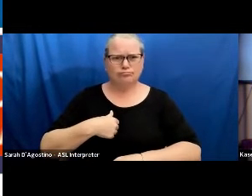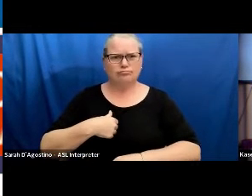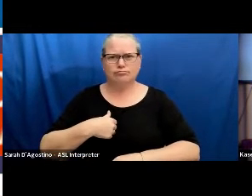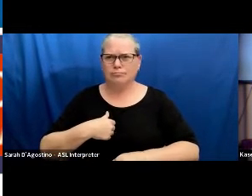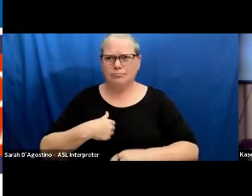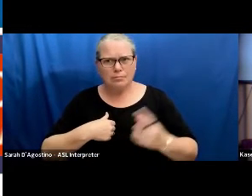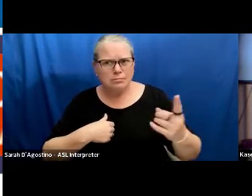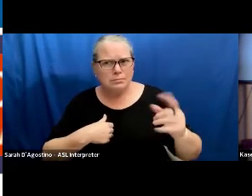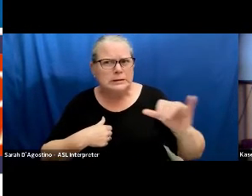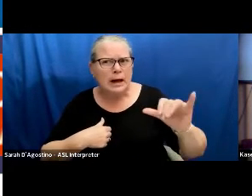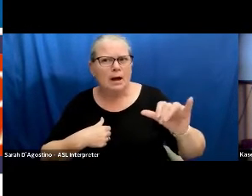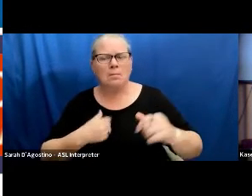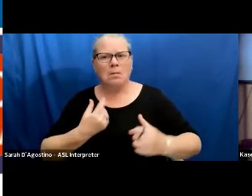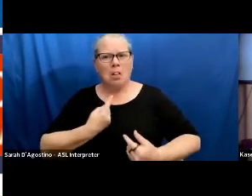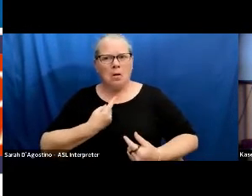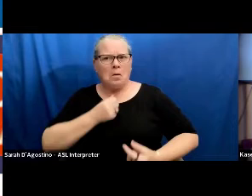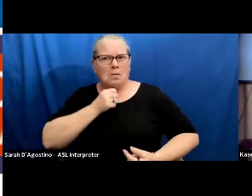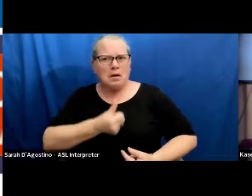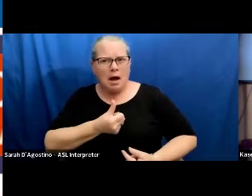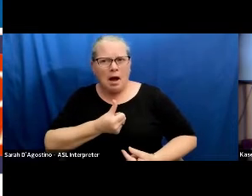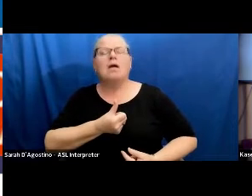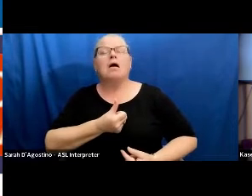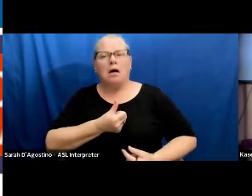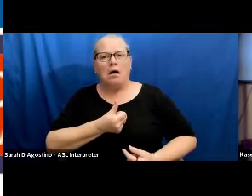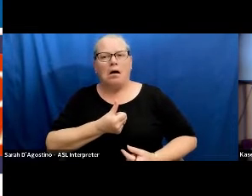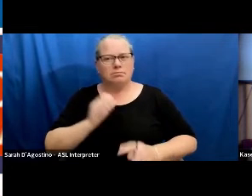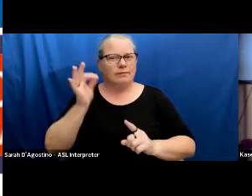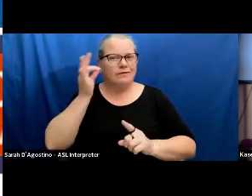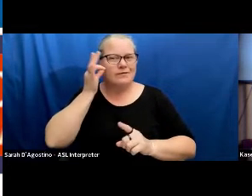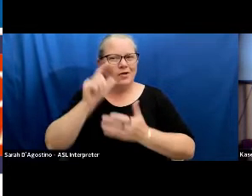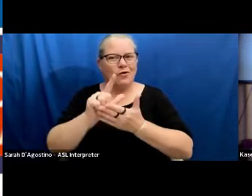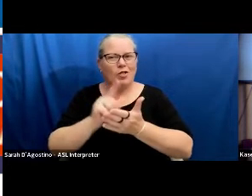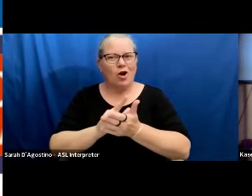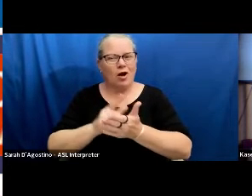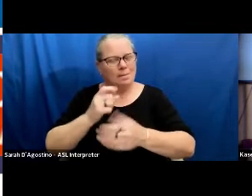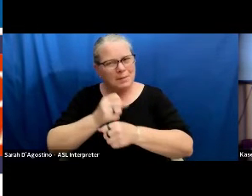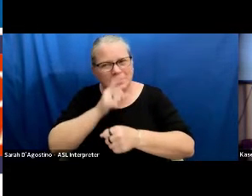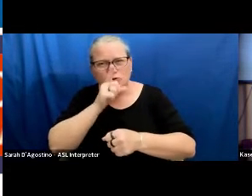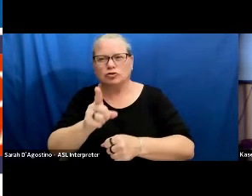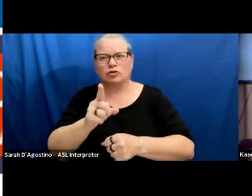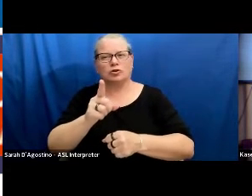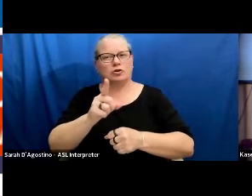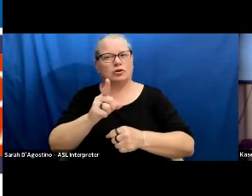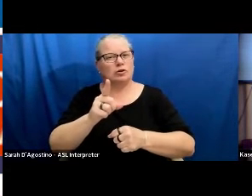these federal laws are here to ensure that just like everyone else who comes to vote